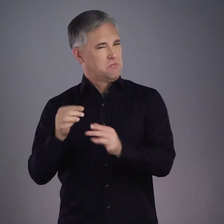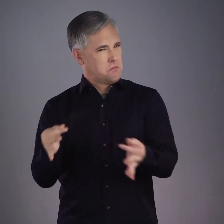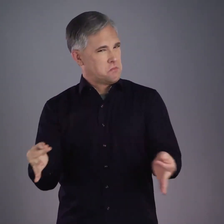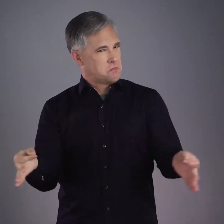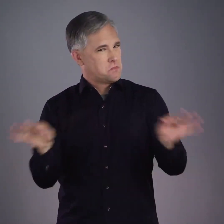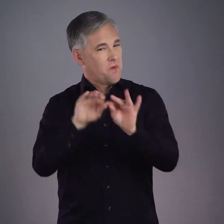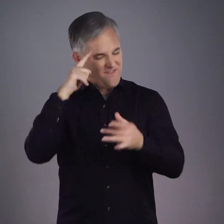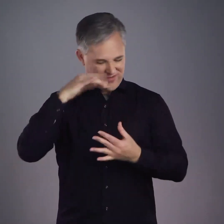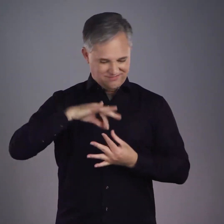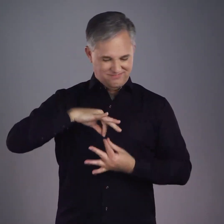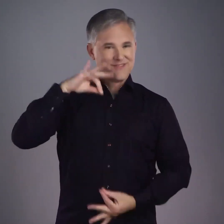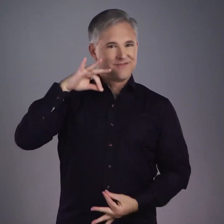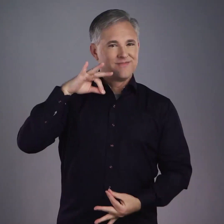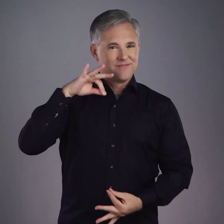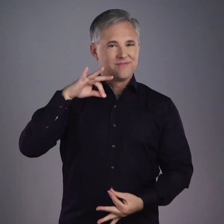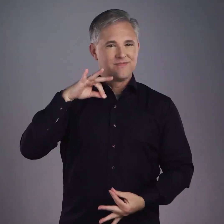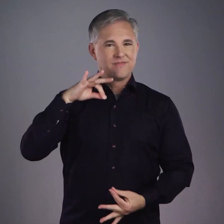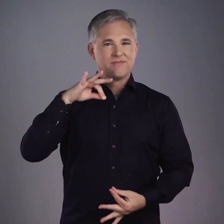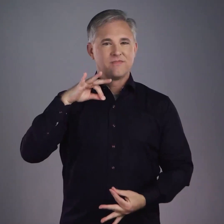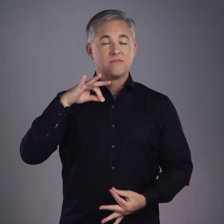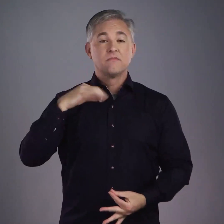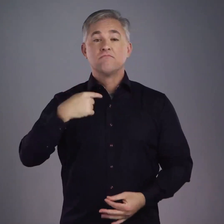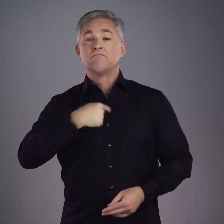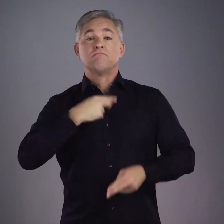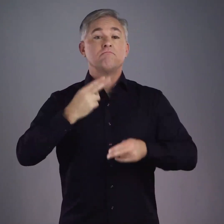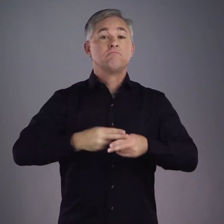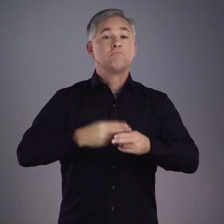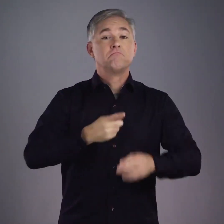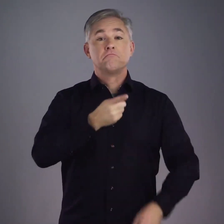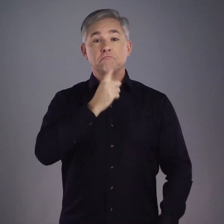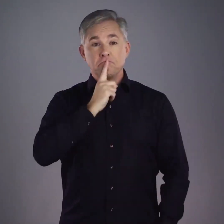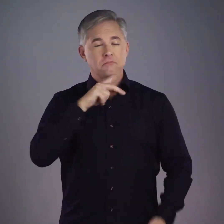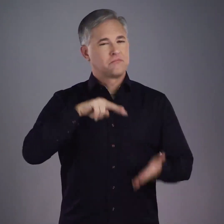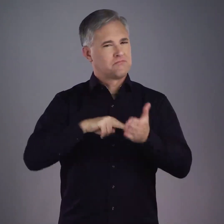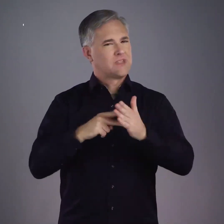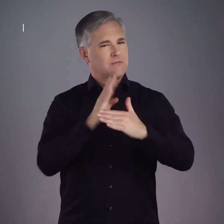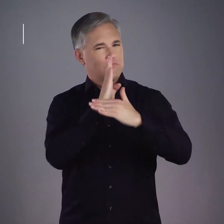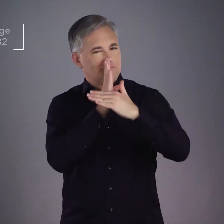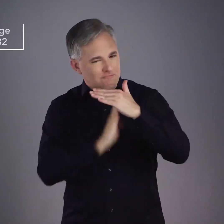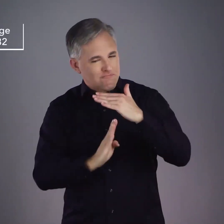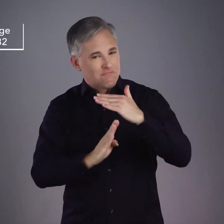that the principle of anonymity has an immense spiritual significance.